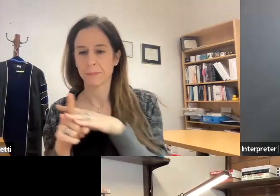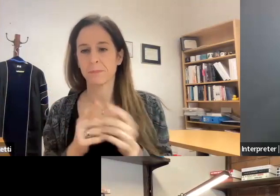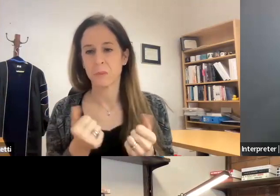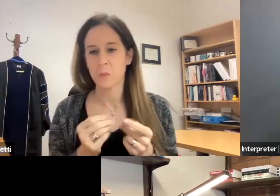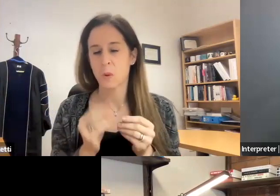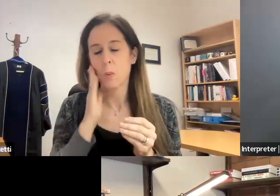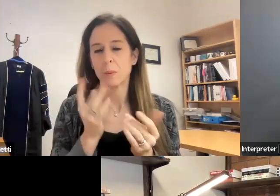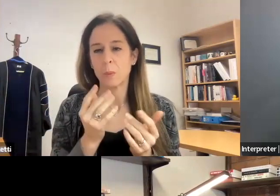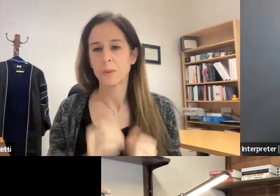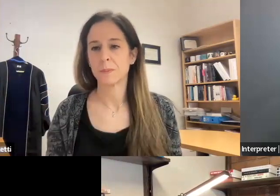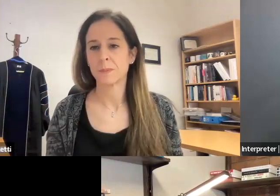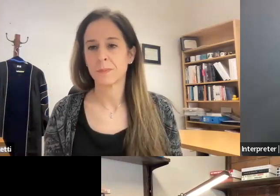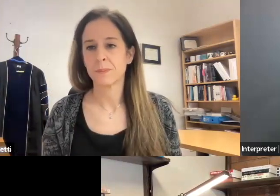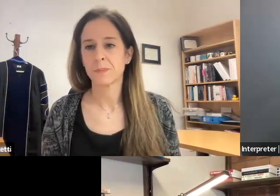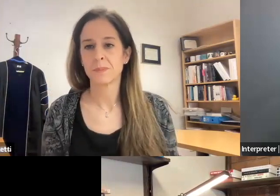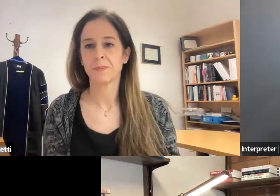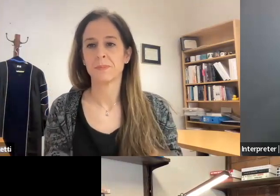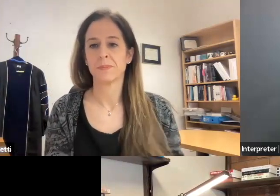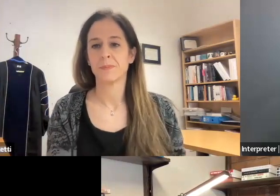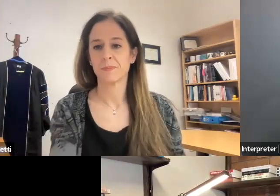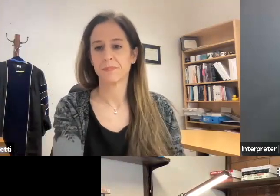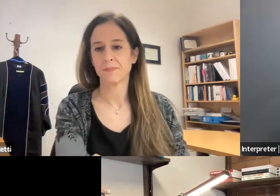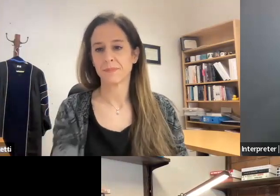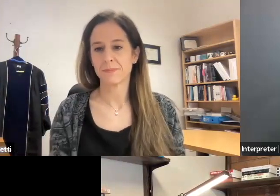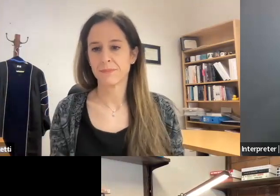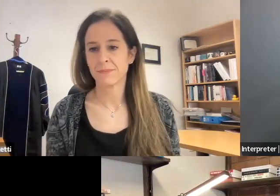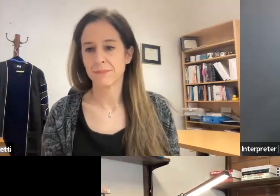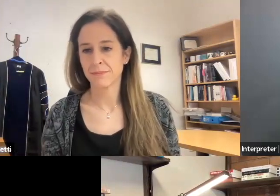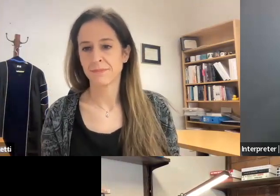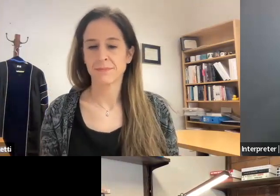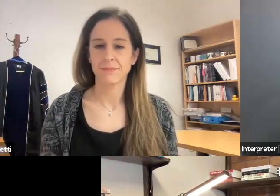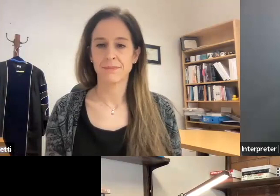I can see several people who are joining us now.